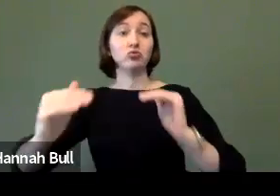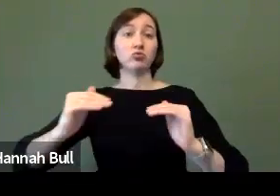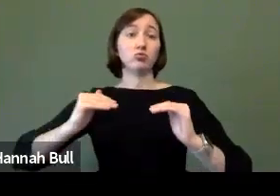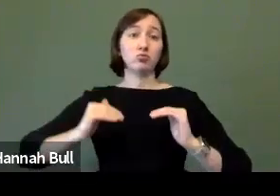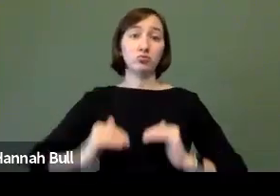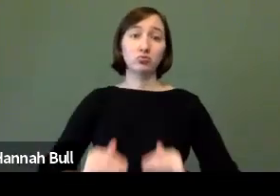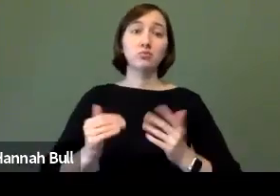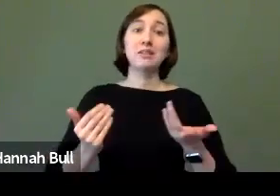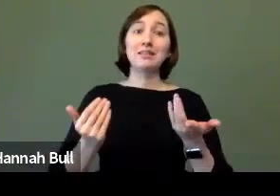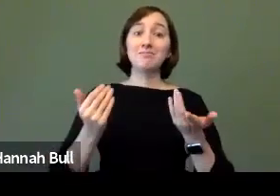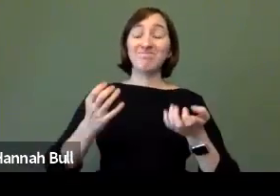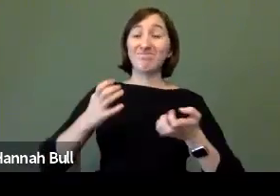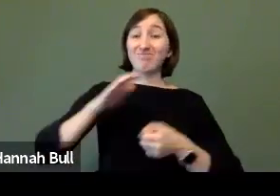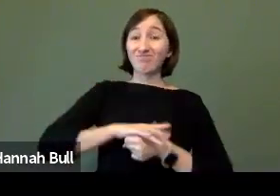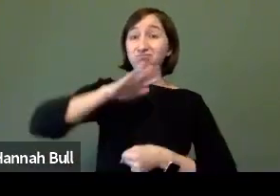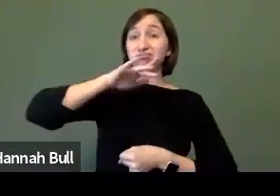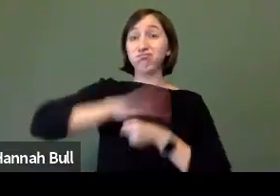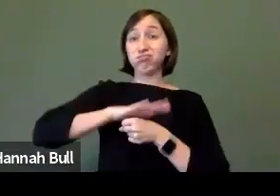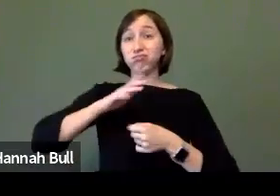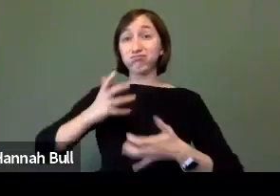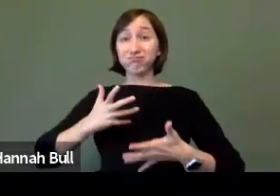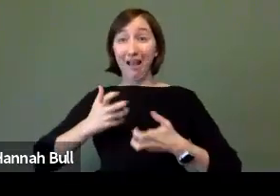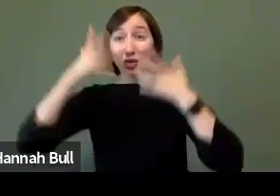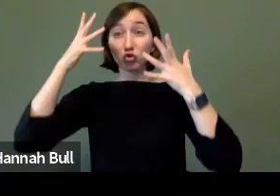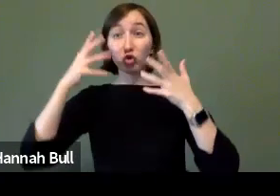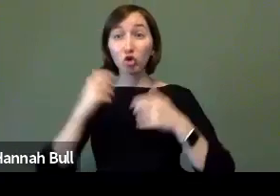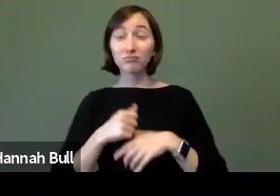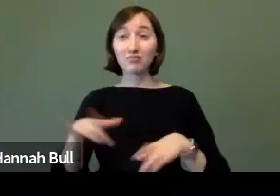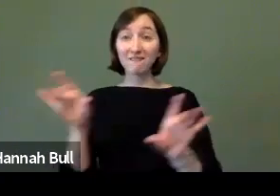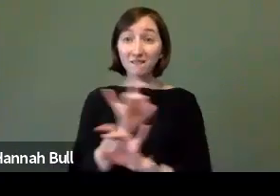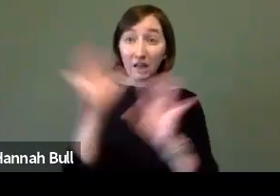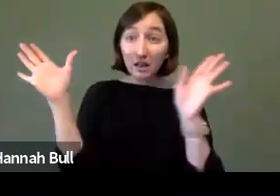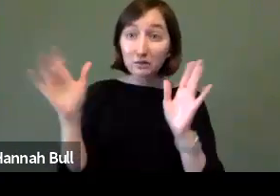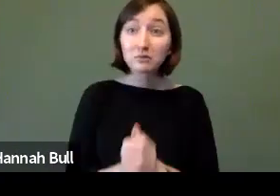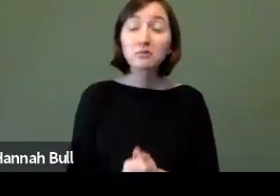We want to think about how they impact